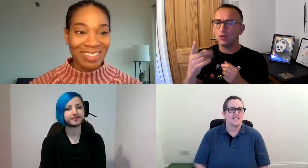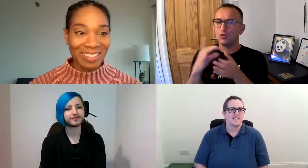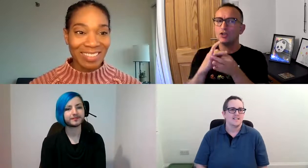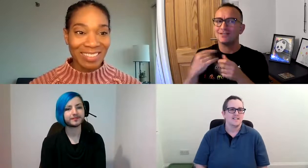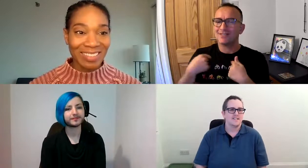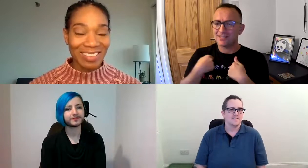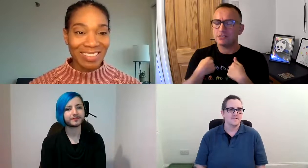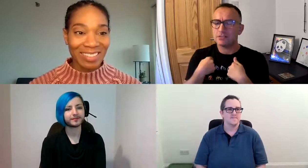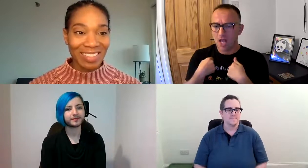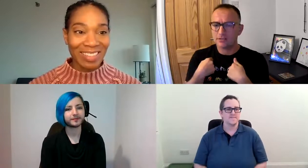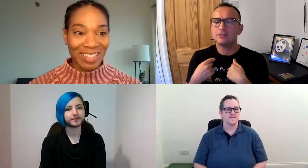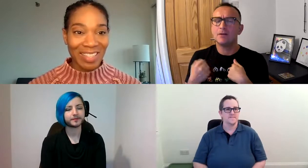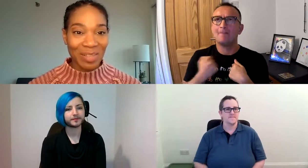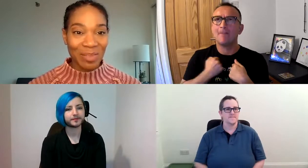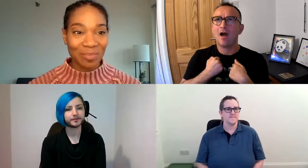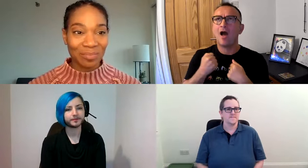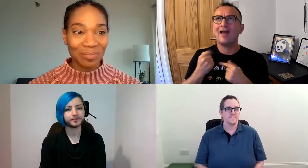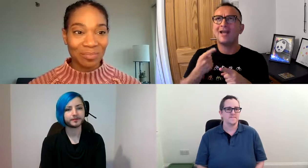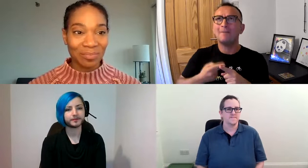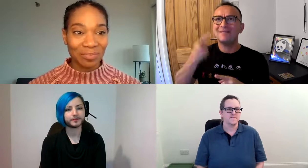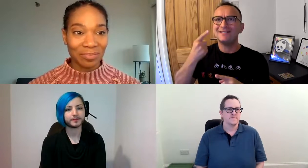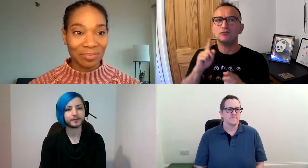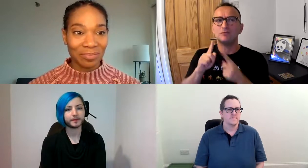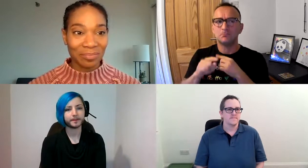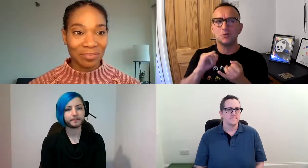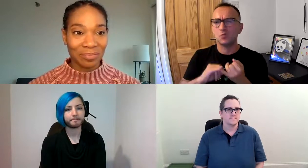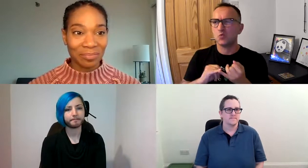pronoun - there are no gender specific signs really but